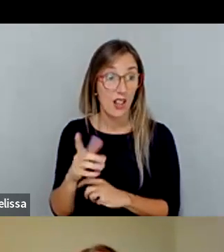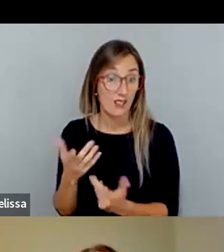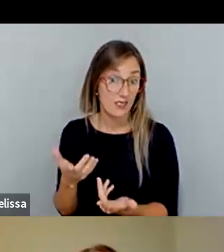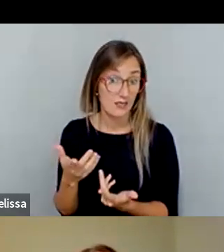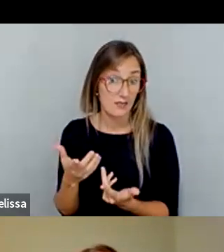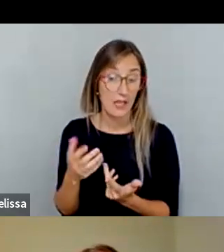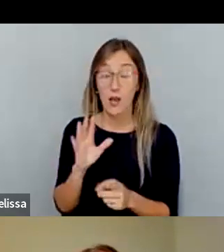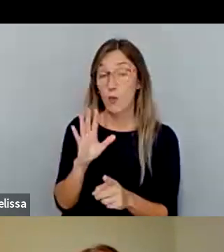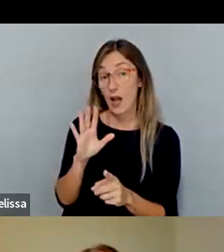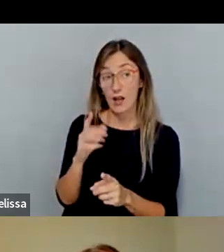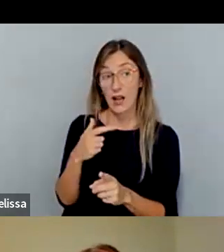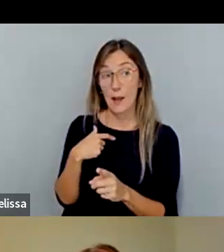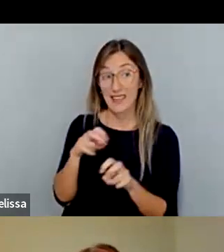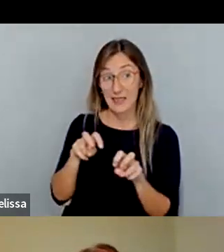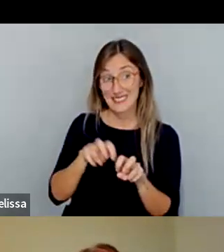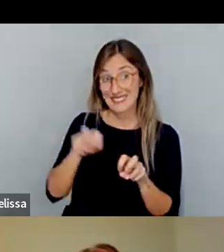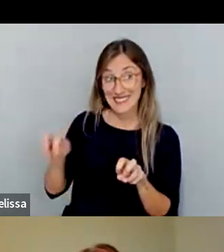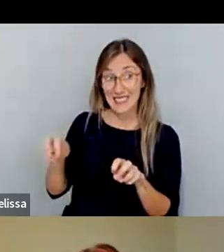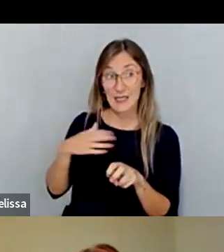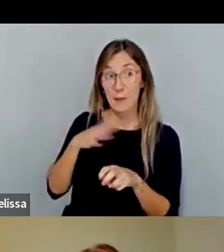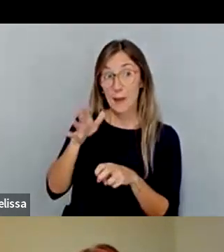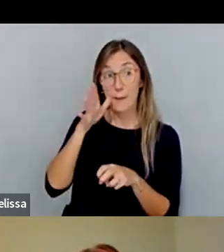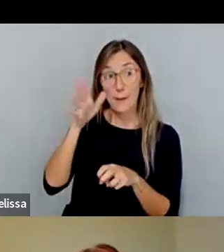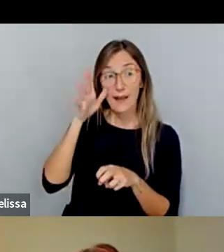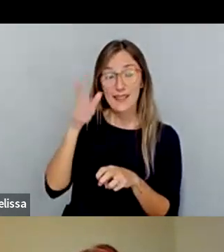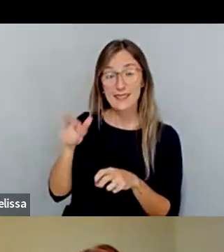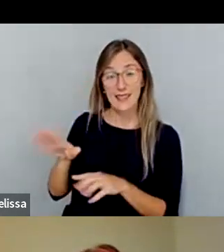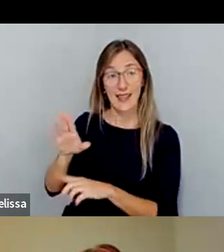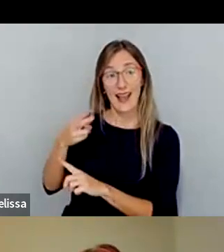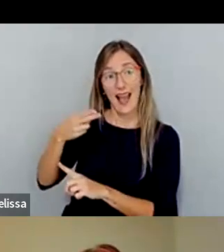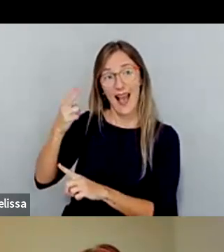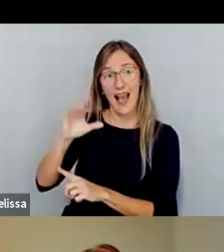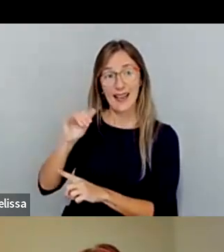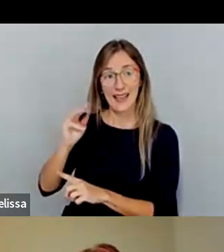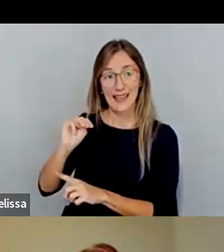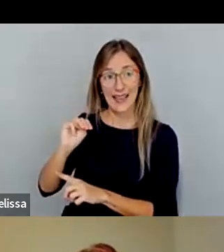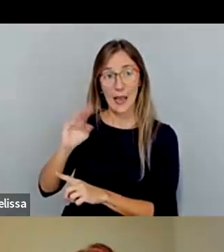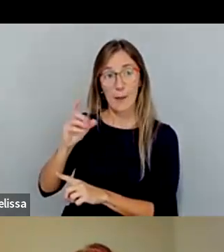like that so they can be available for people?